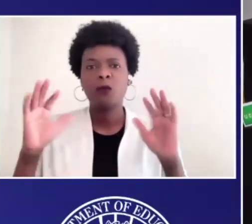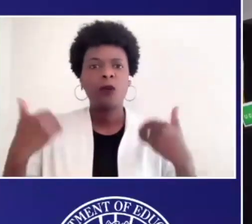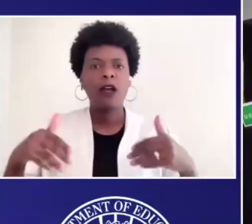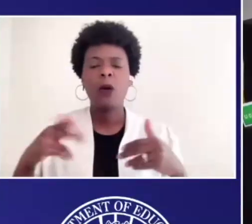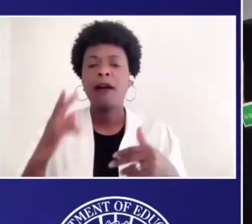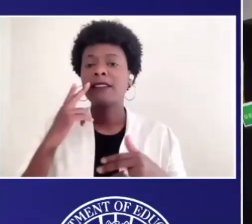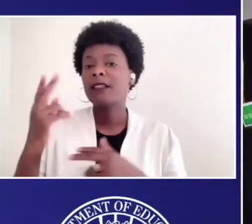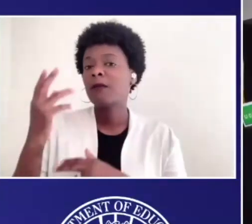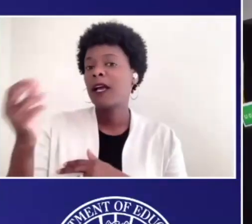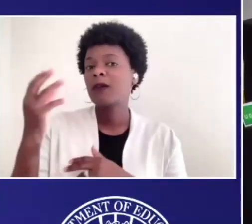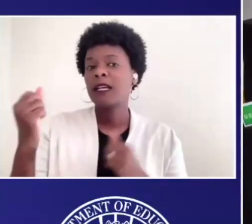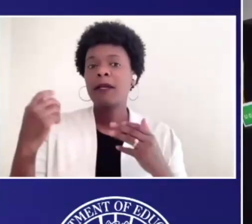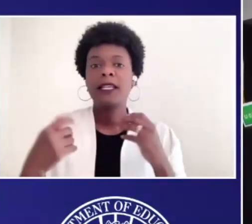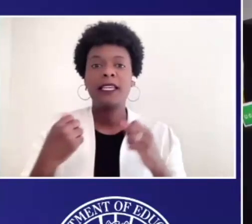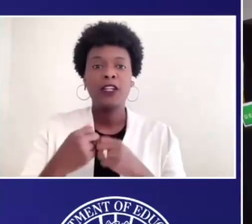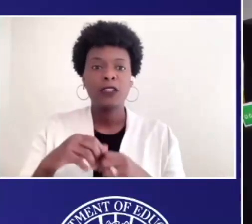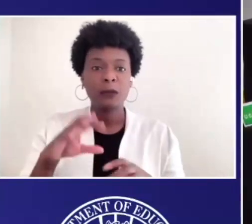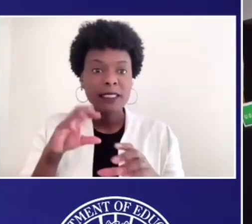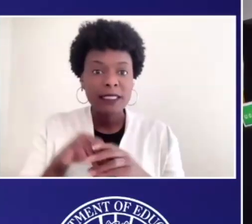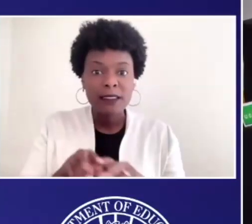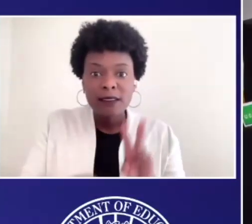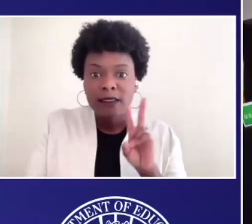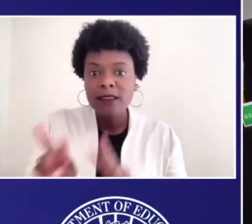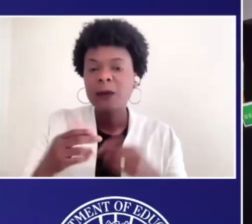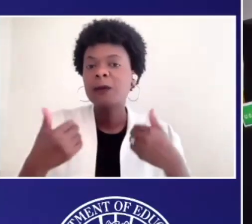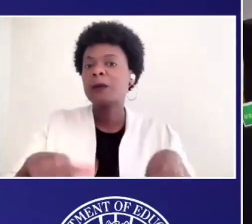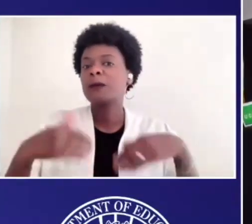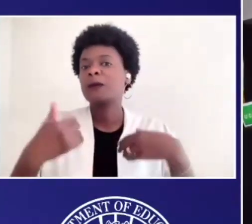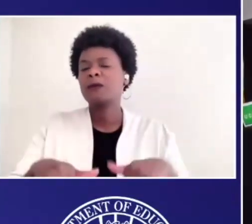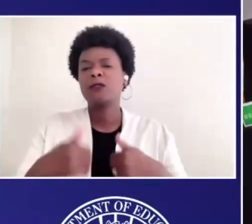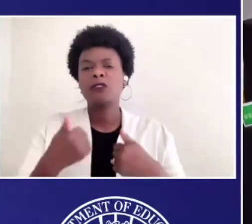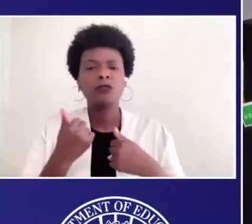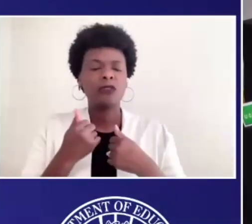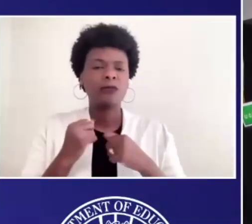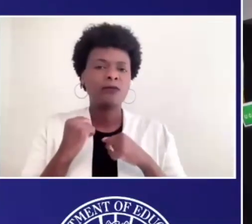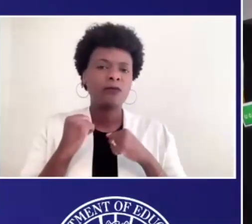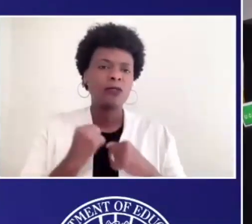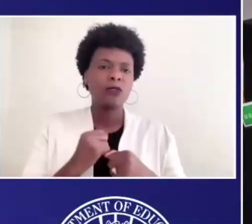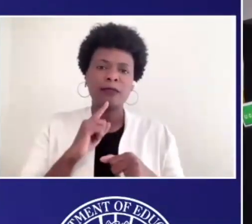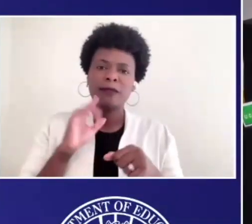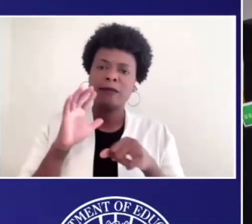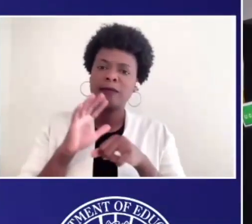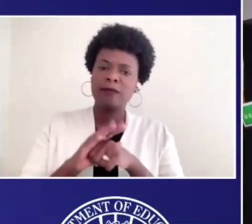but being in it is a lot different and just the dedication of all of the Federal staff in the room, both political and career,